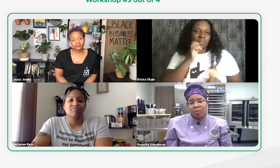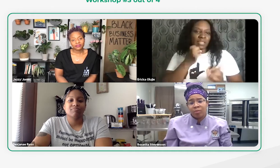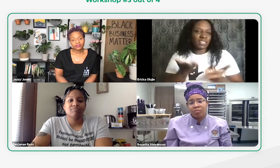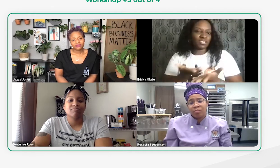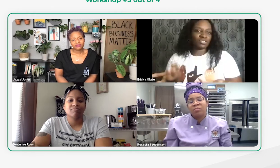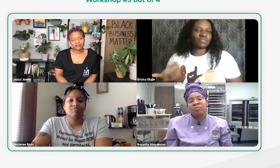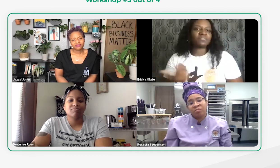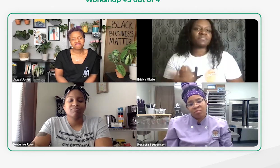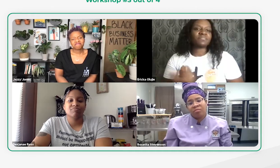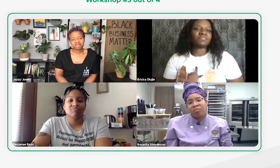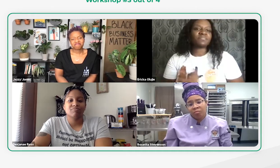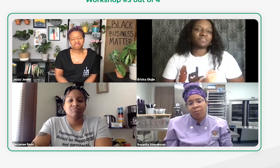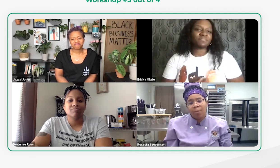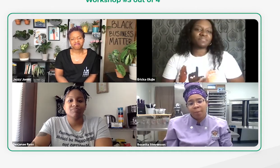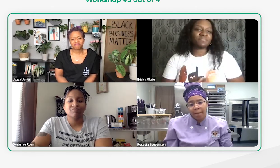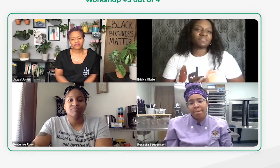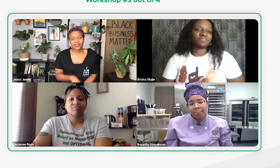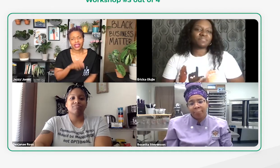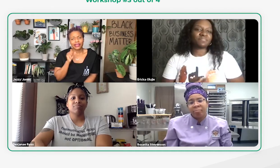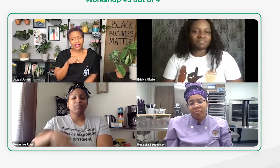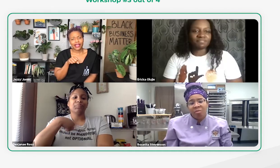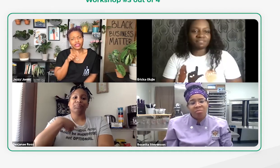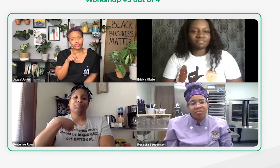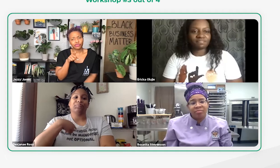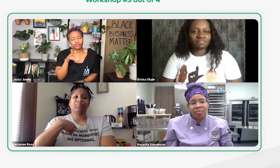that help me get through it. Without those black witnesses I would not be here today.